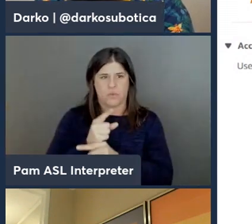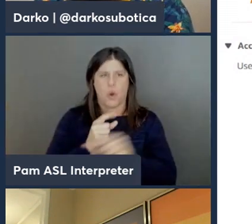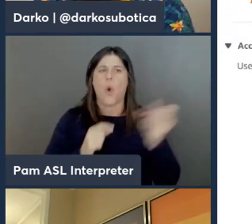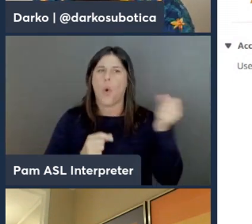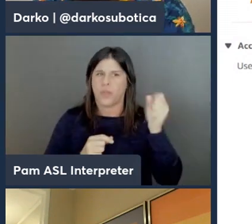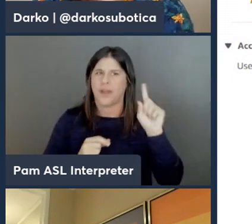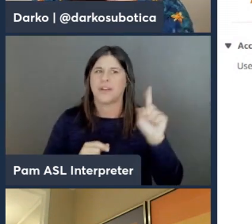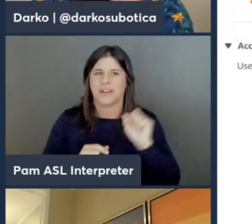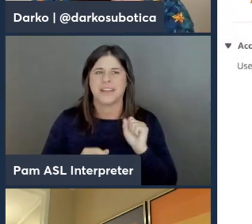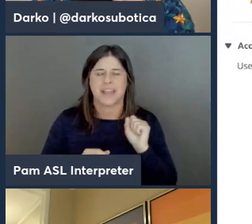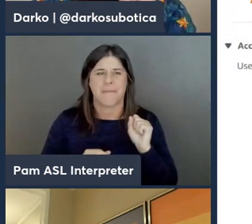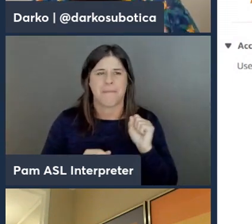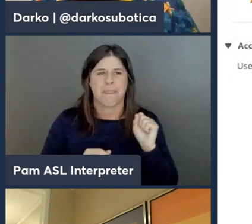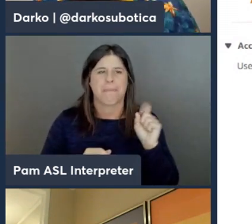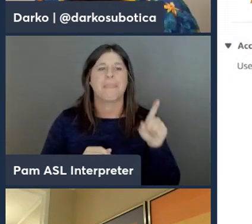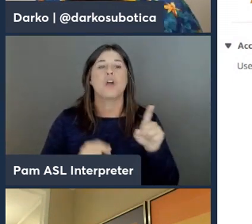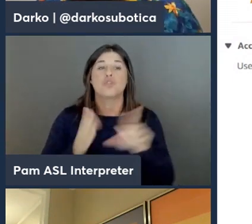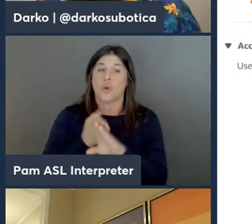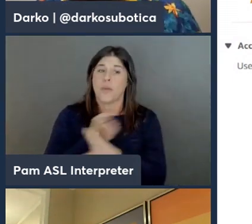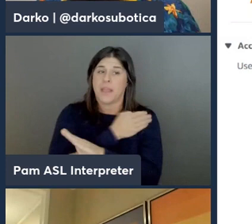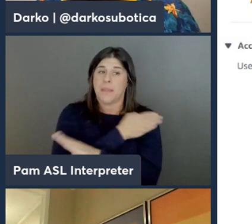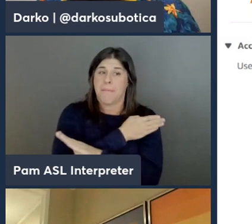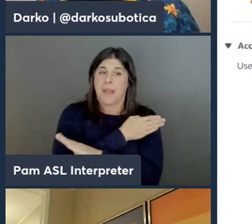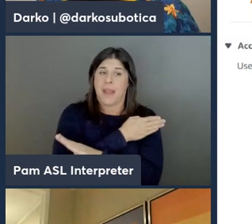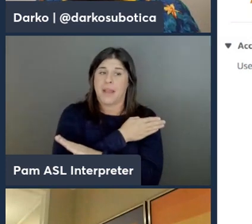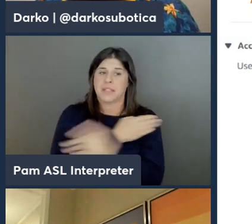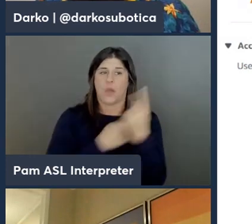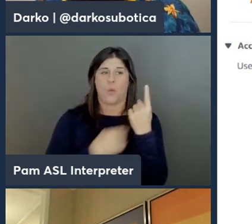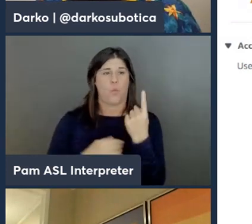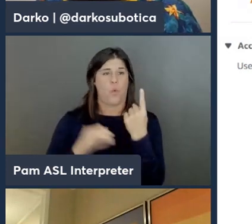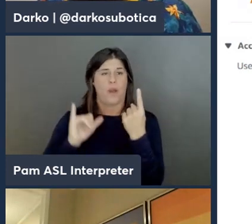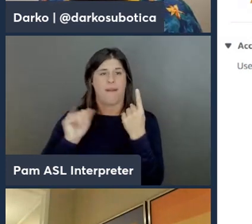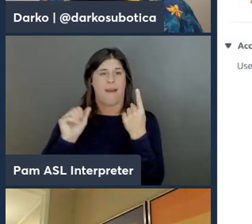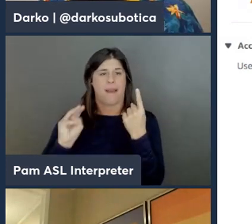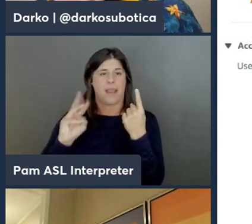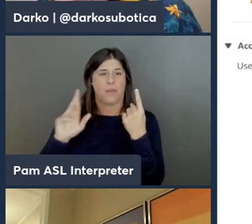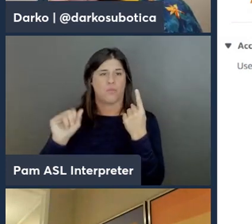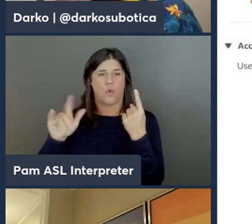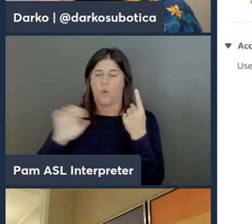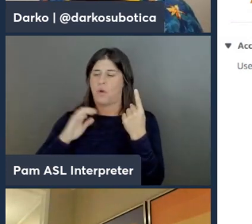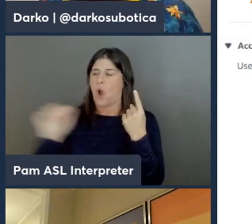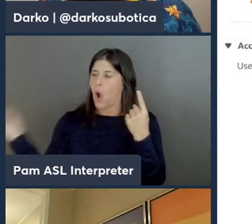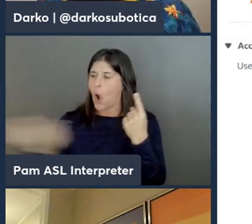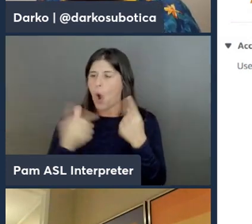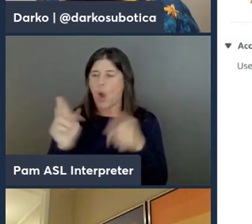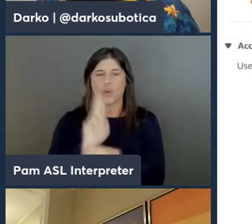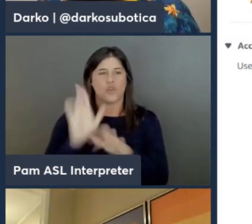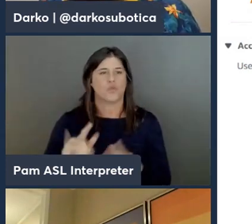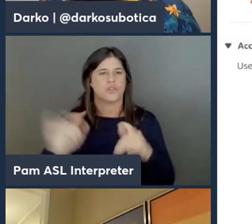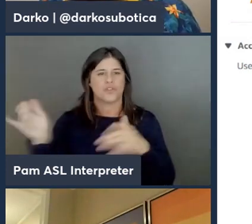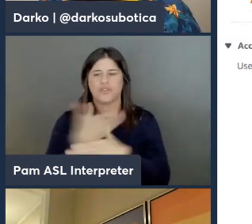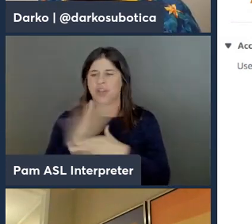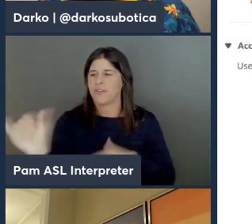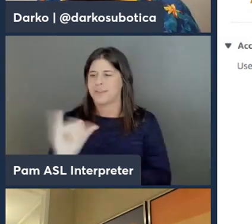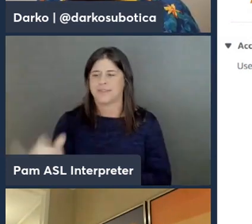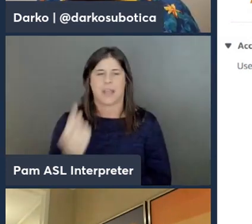So, in the past, there was only one IAM role, that was shared by all users, and that role defined